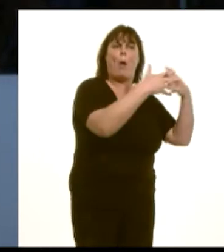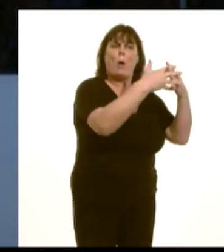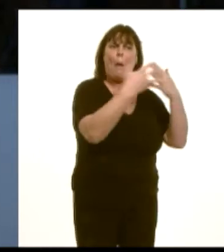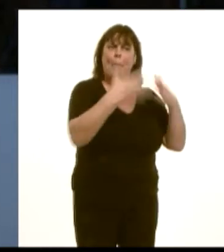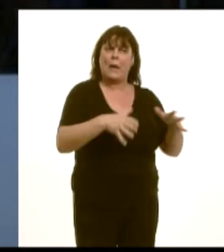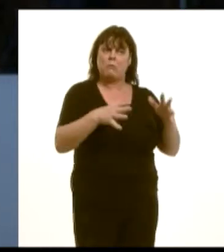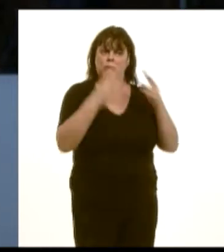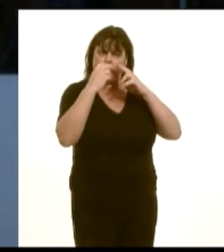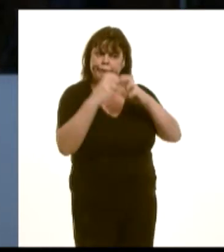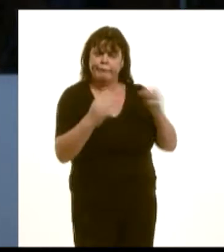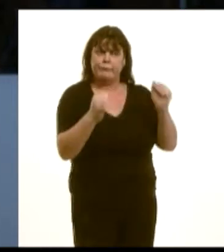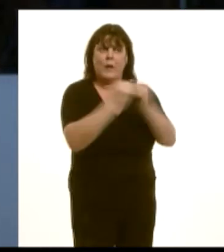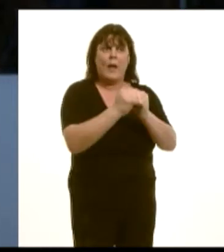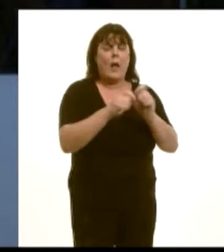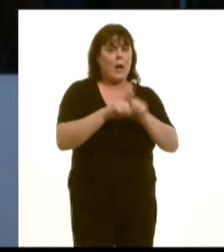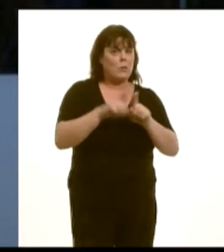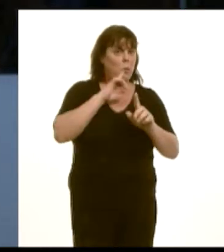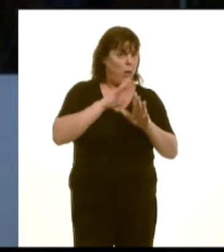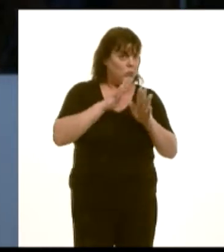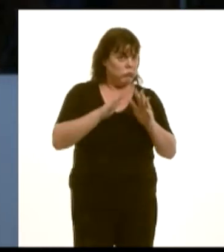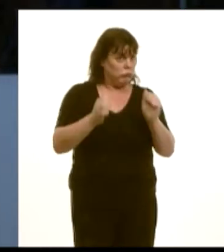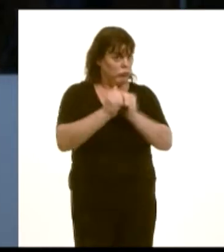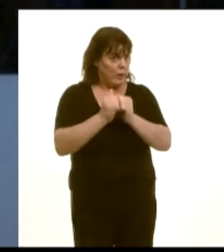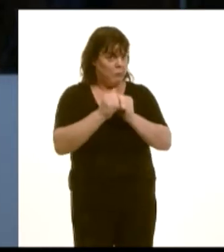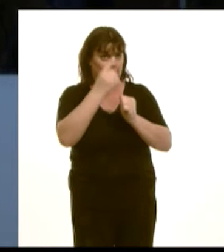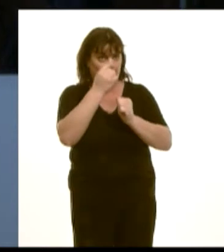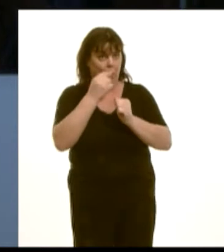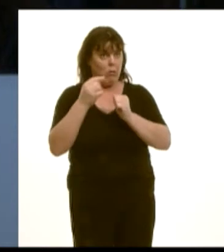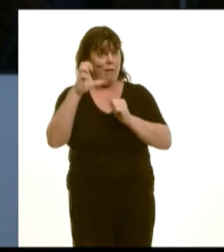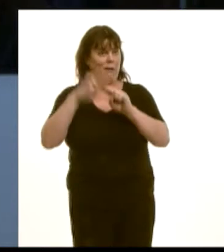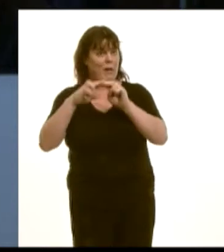for securing a transatlantic flight from Cardiff Airport. I should have received an answer